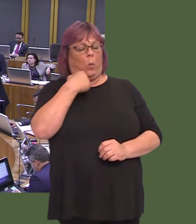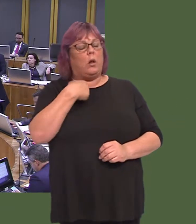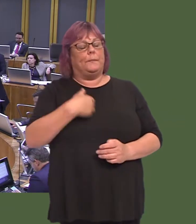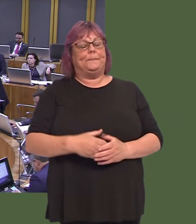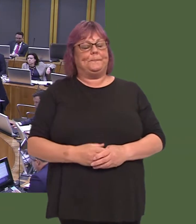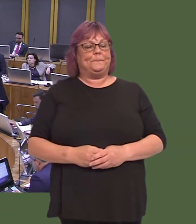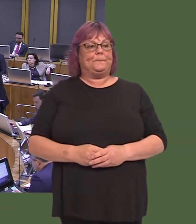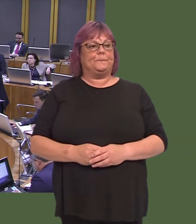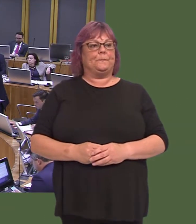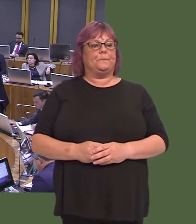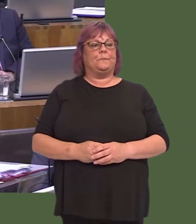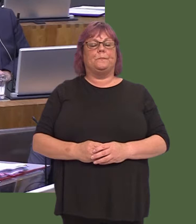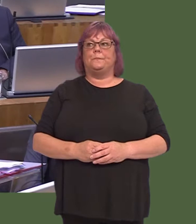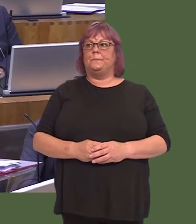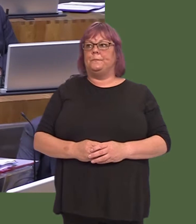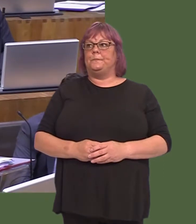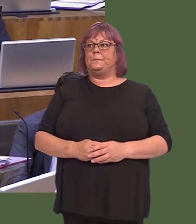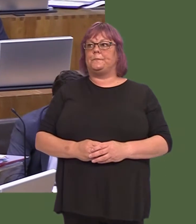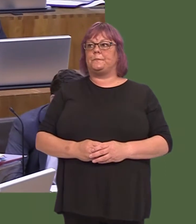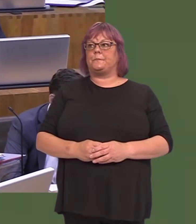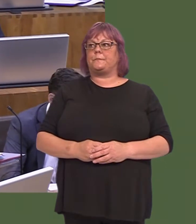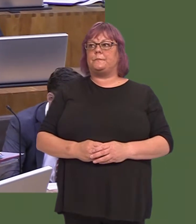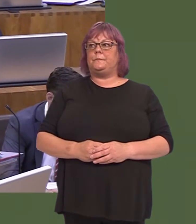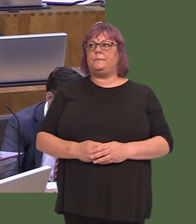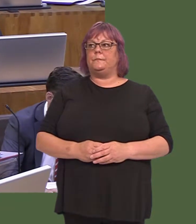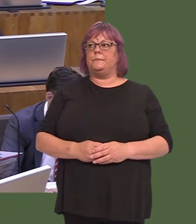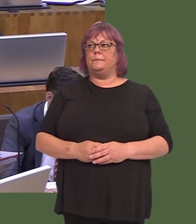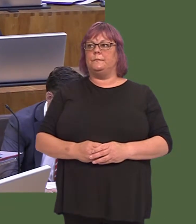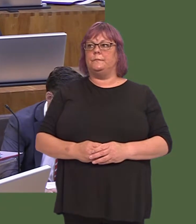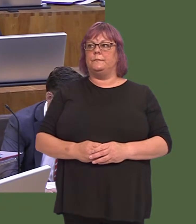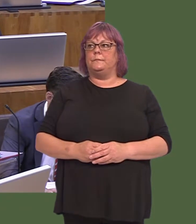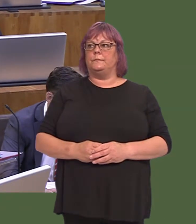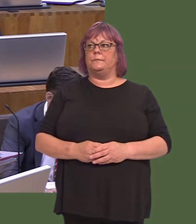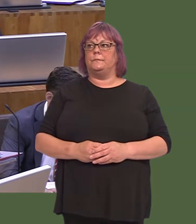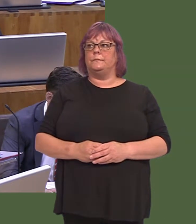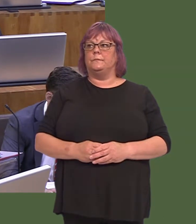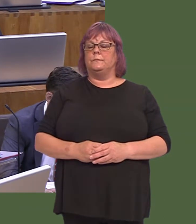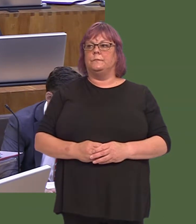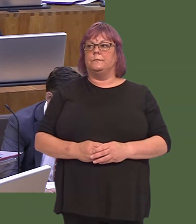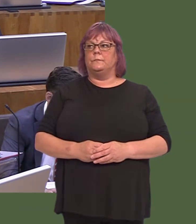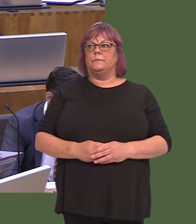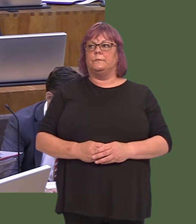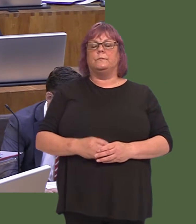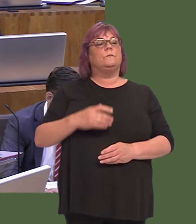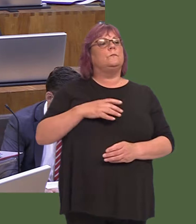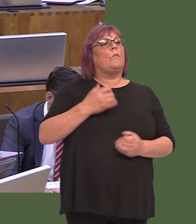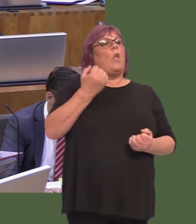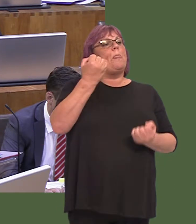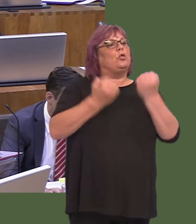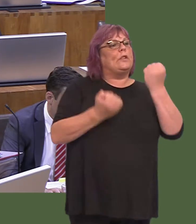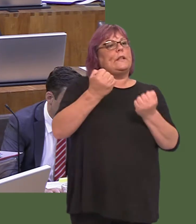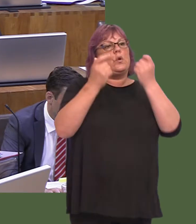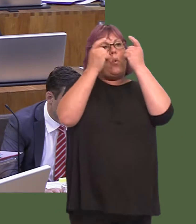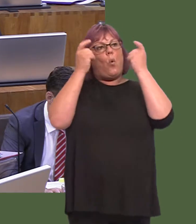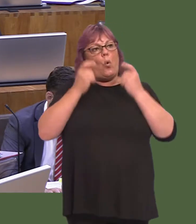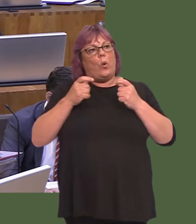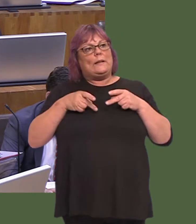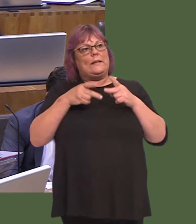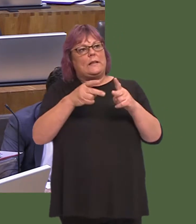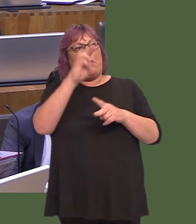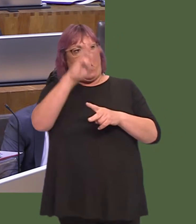I think we must reconsider both the justice and the courts systems in Wales, and especially,